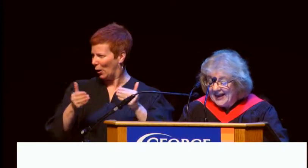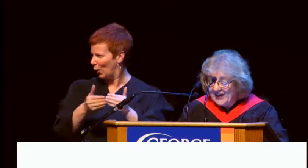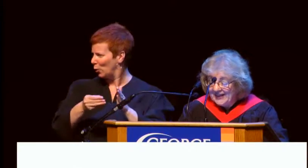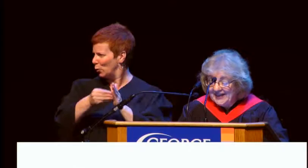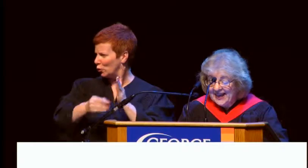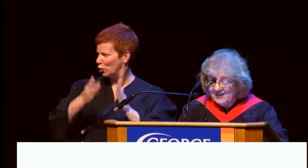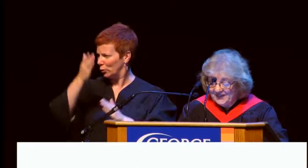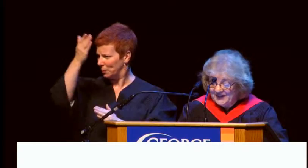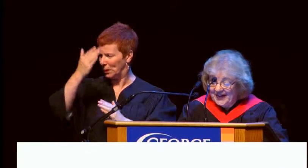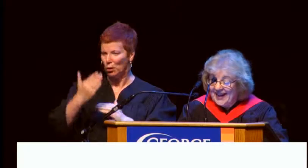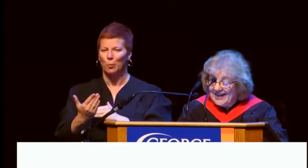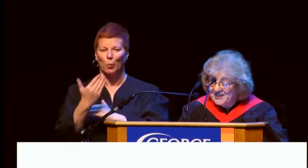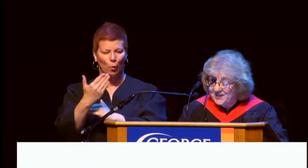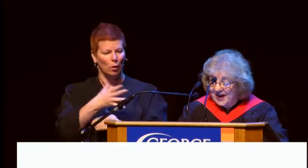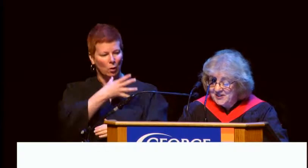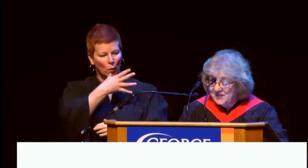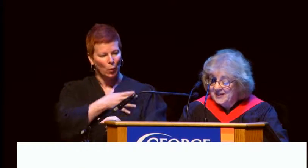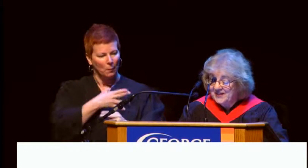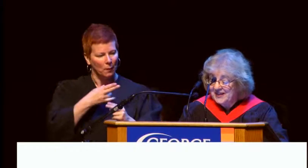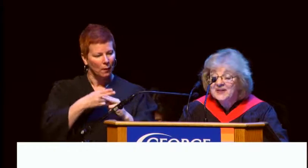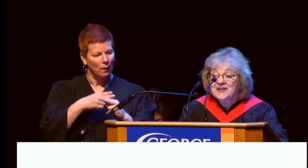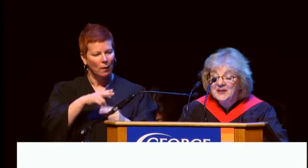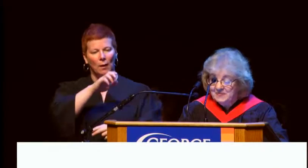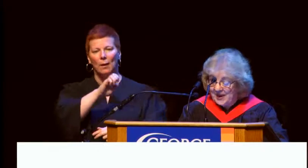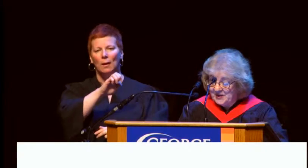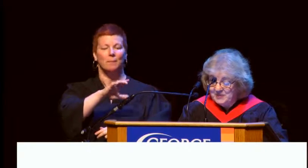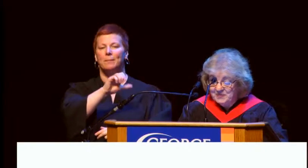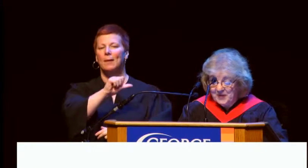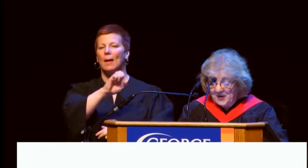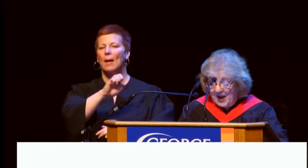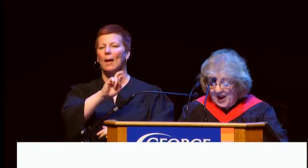AERLINE EFFORD IS A GRADUATE OF THE CULINARY MANAGEMENT PROGRAM